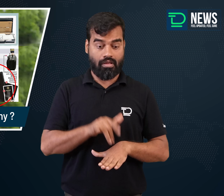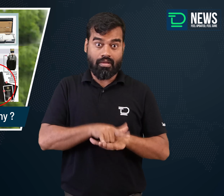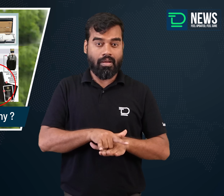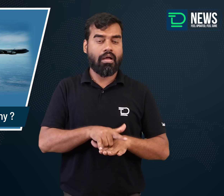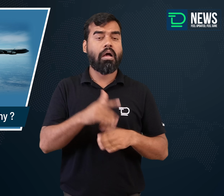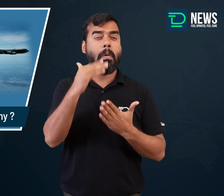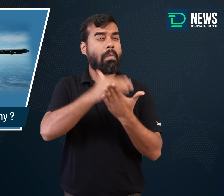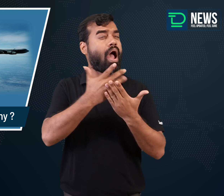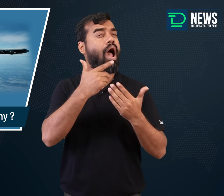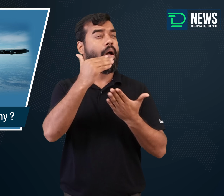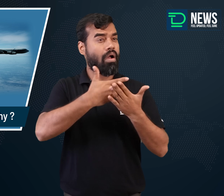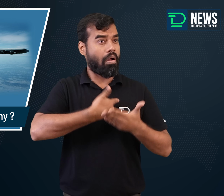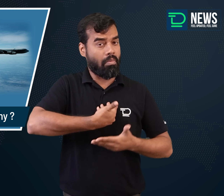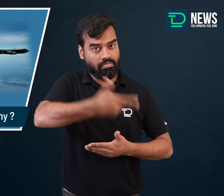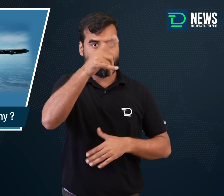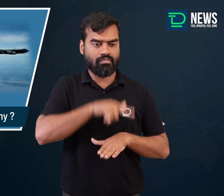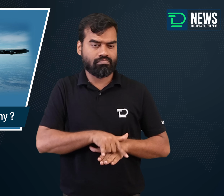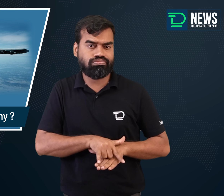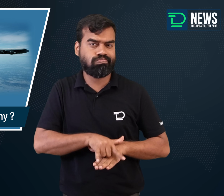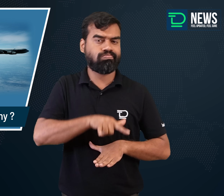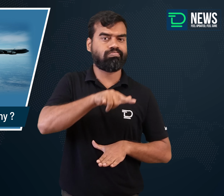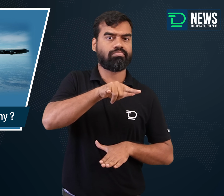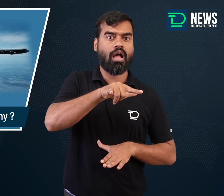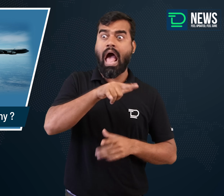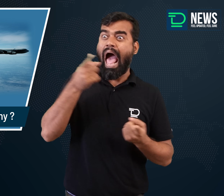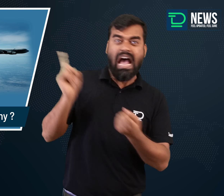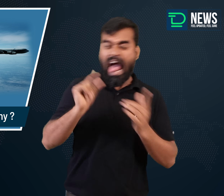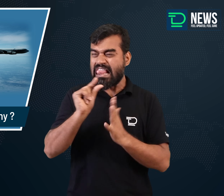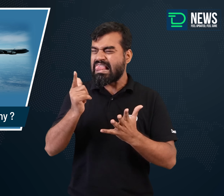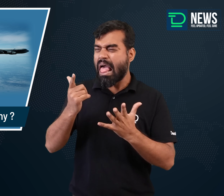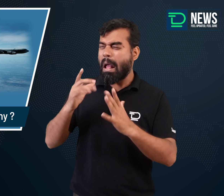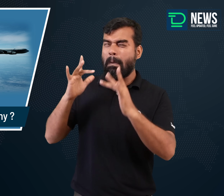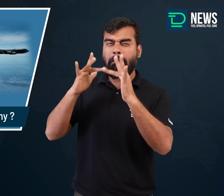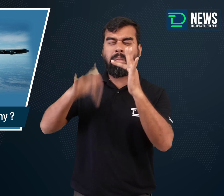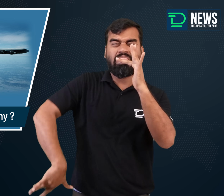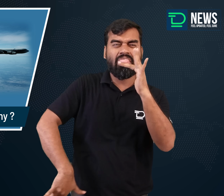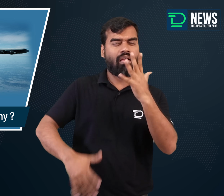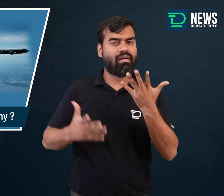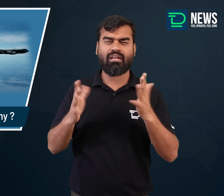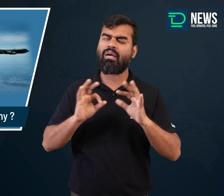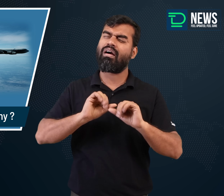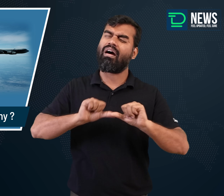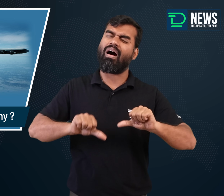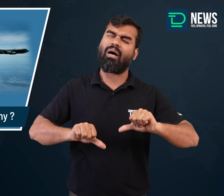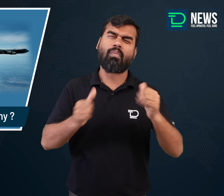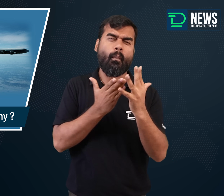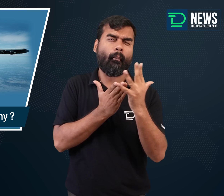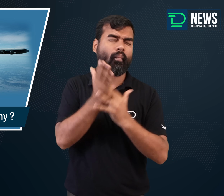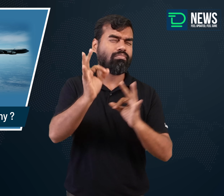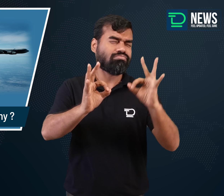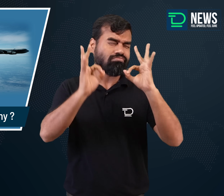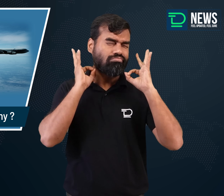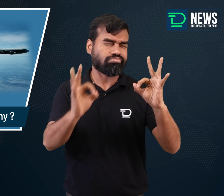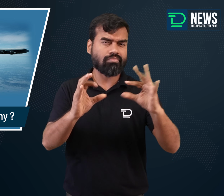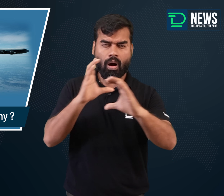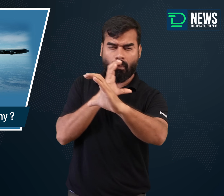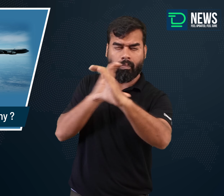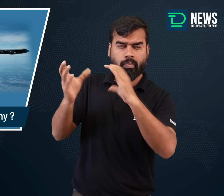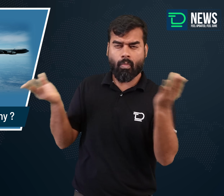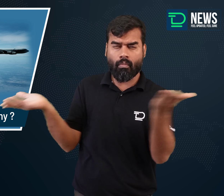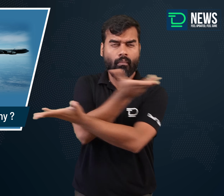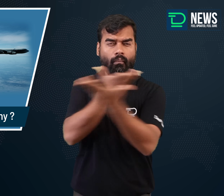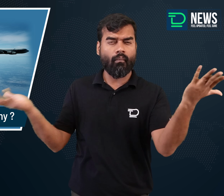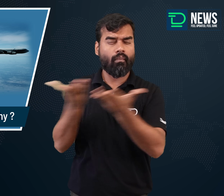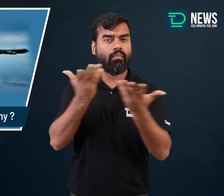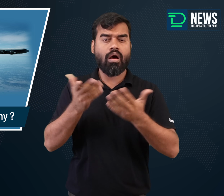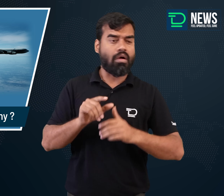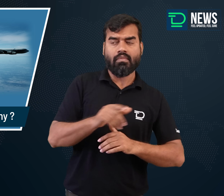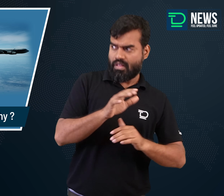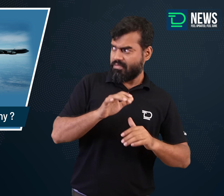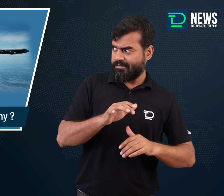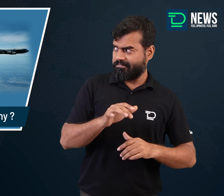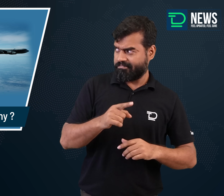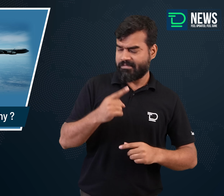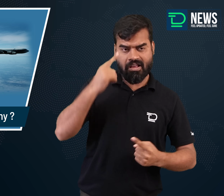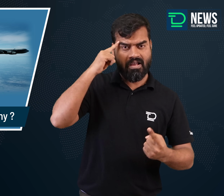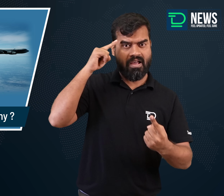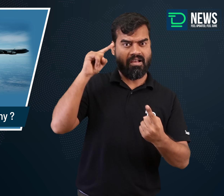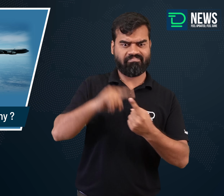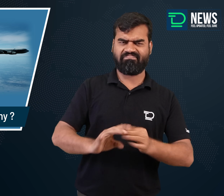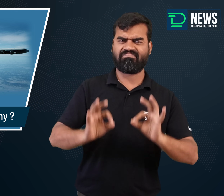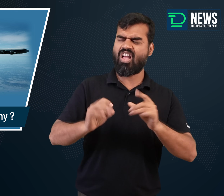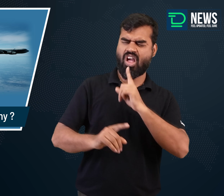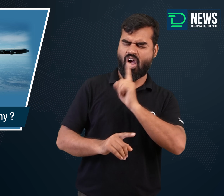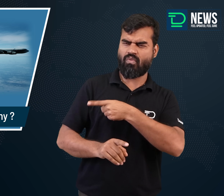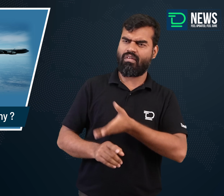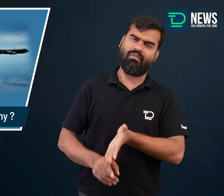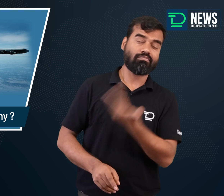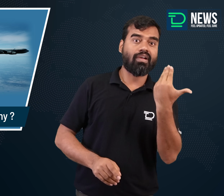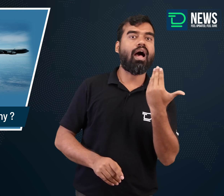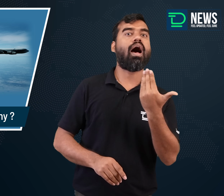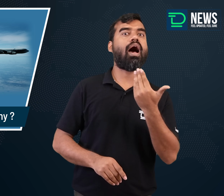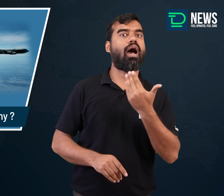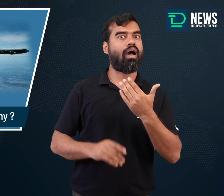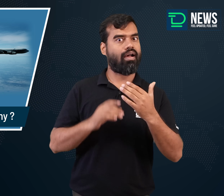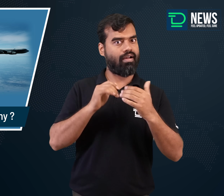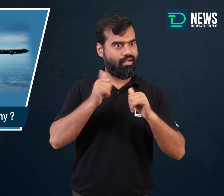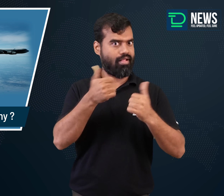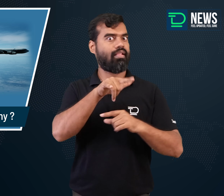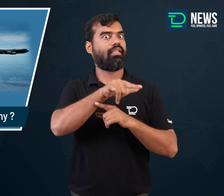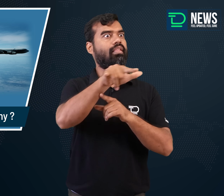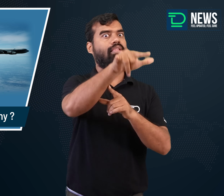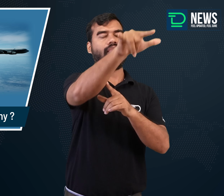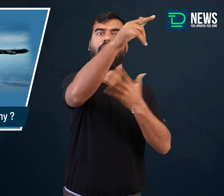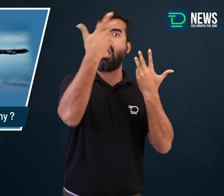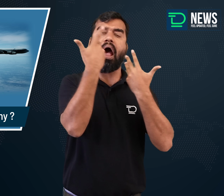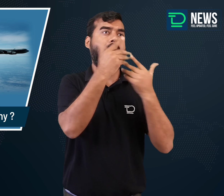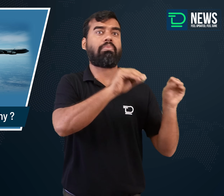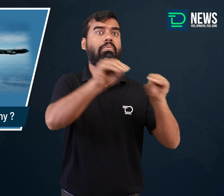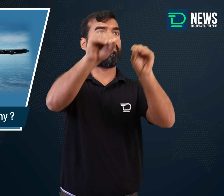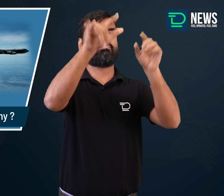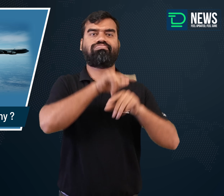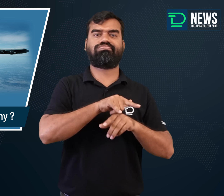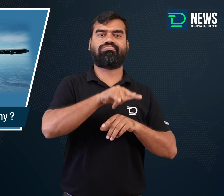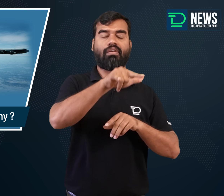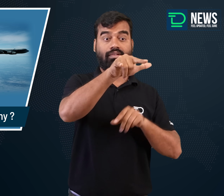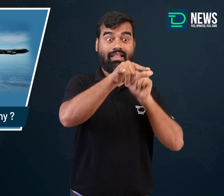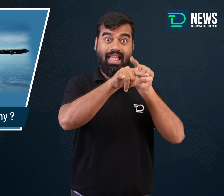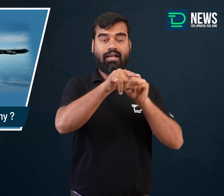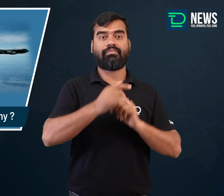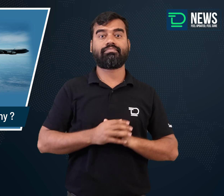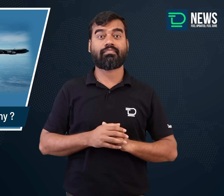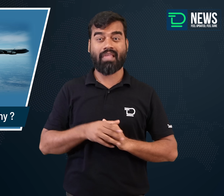Even the president flies in the airplane.